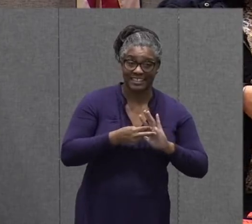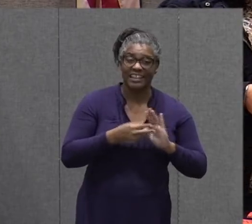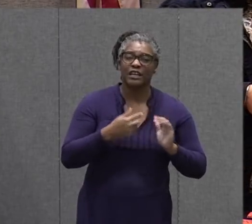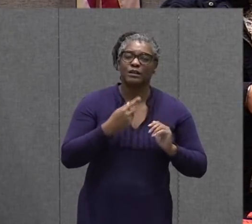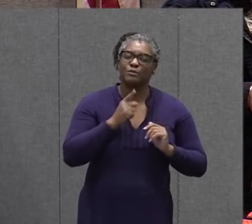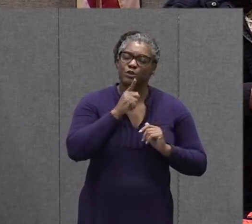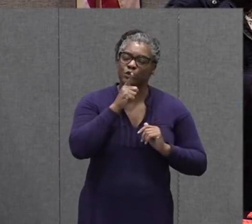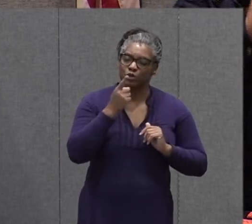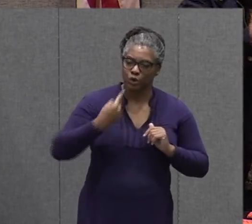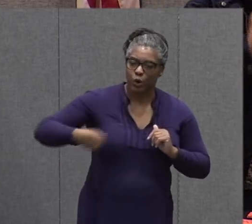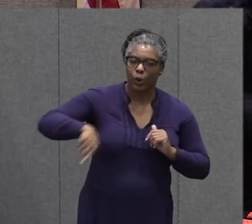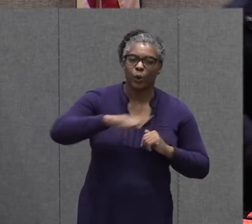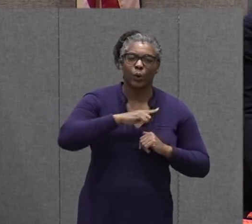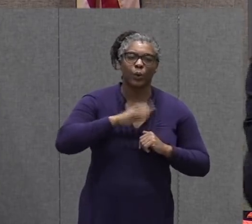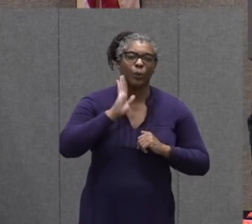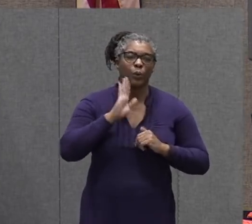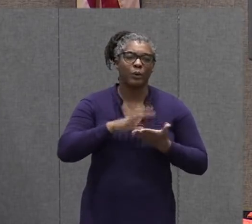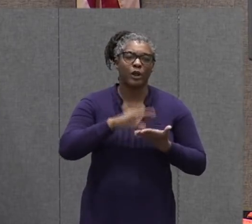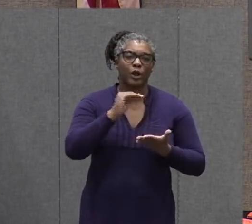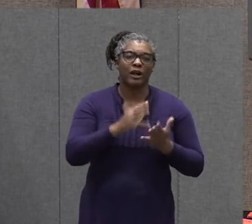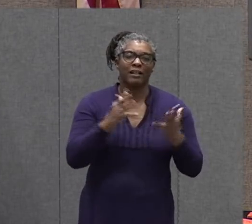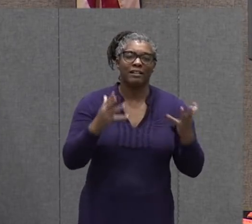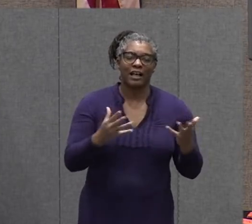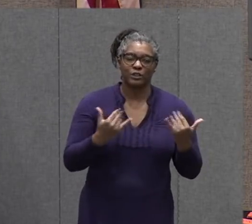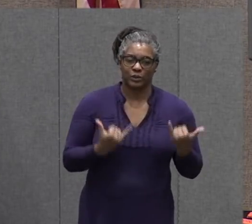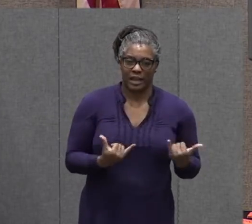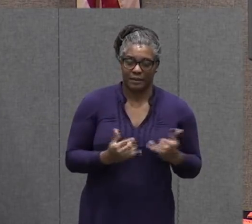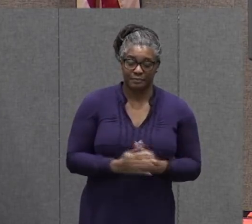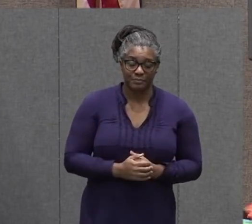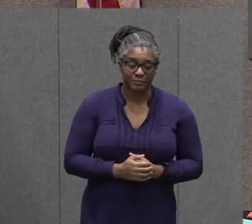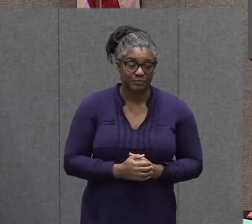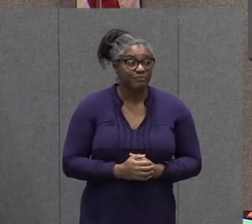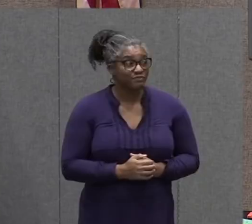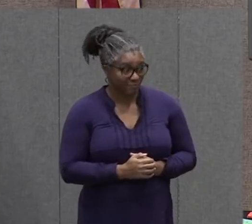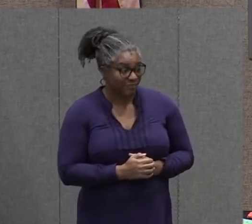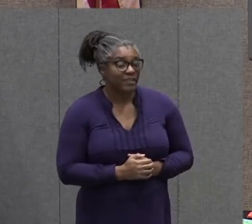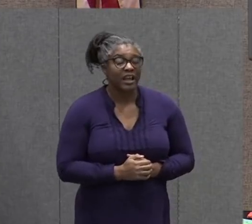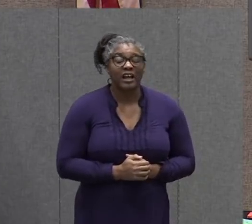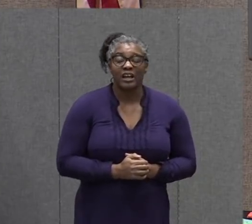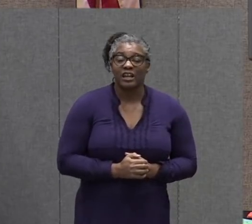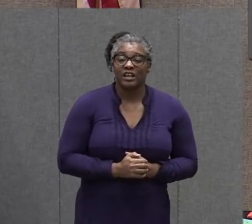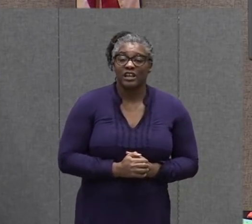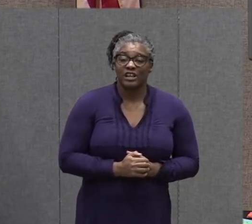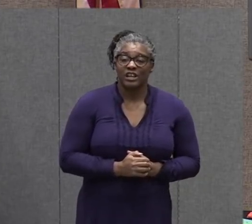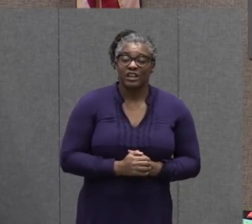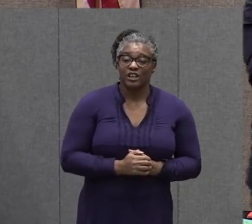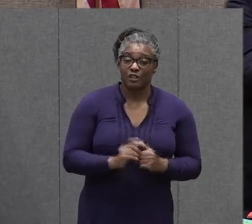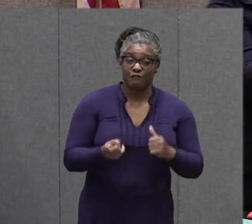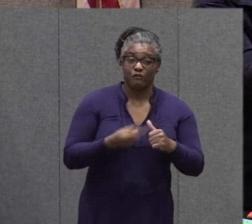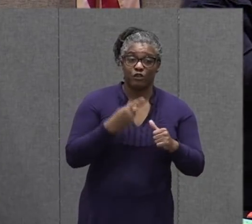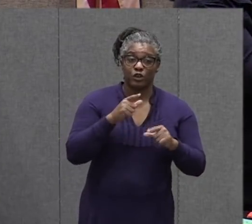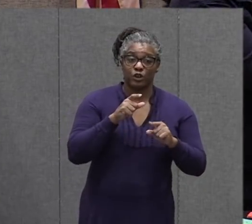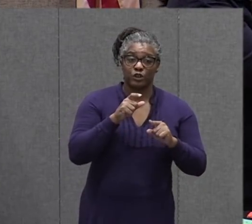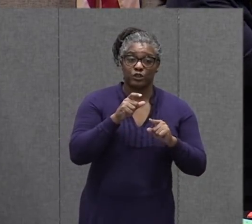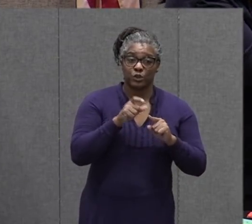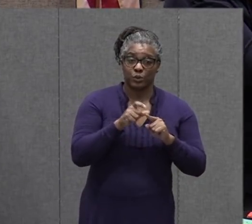[Miss Garcia] Okay, let's do it. [ Miss Garcia] Okay, our first word, is personification. It's a big word. [Miss Martindale] It is.